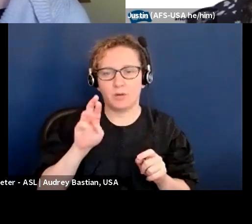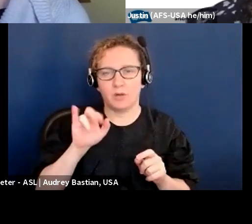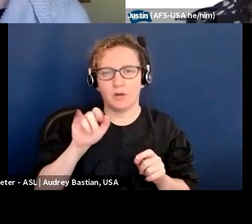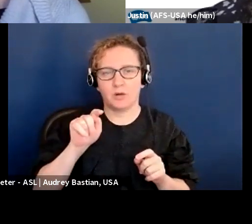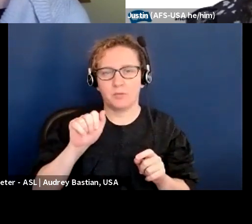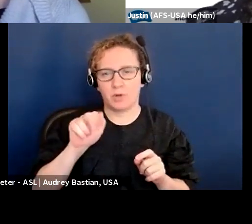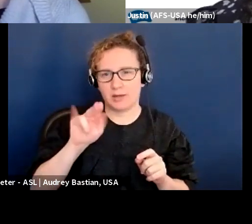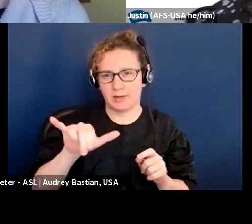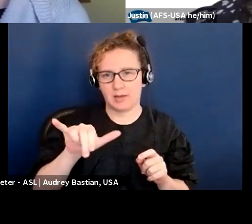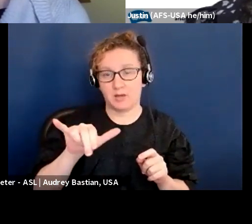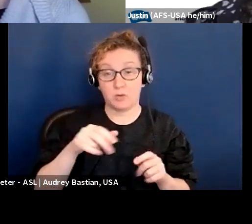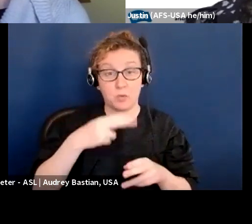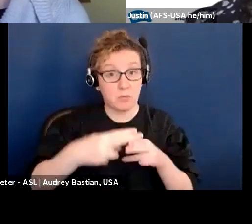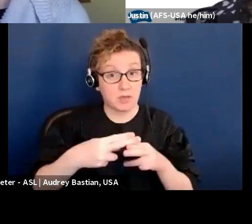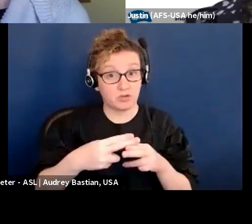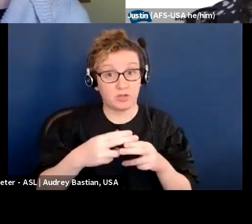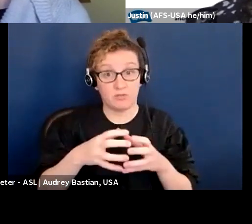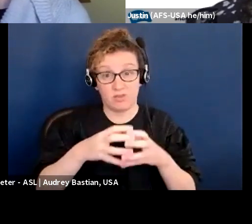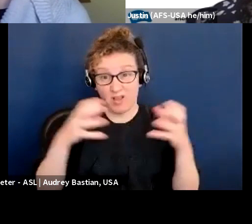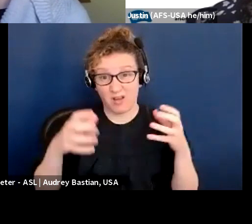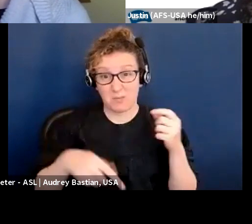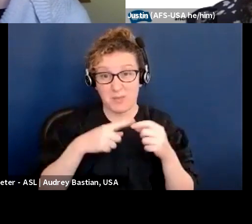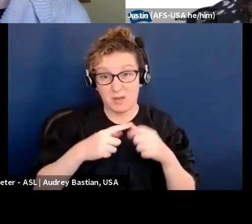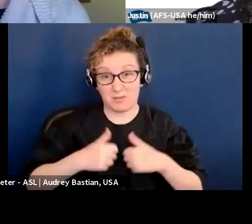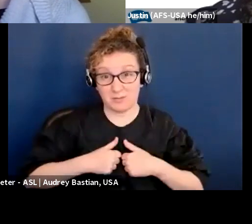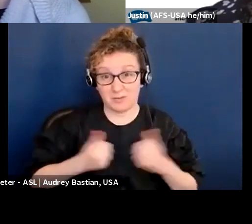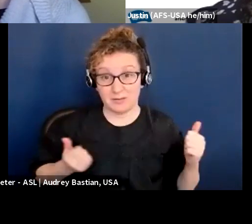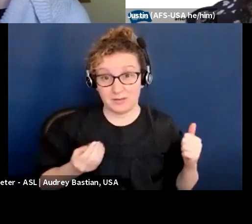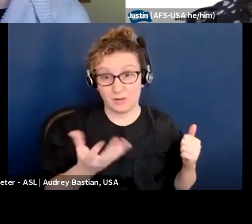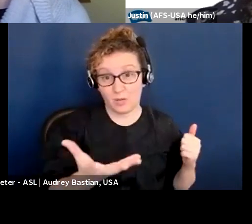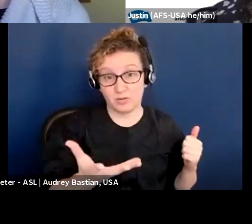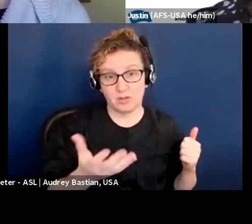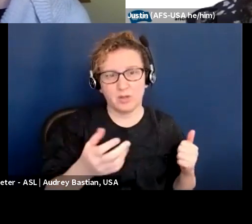both mentioned both about disclosing. Brittany, how may you recommend someone disclose their